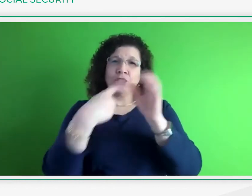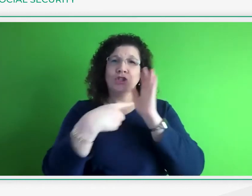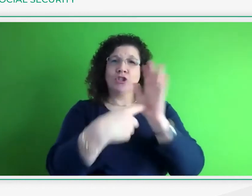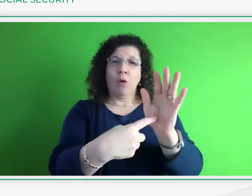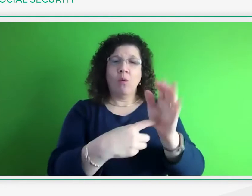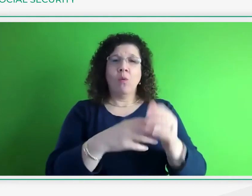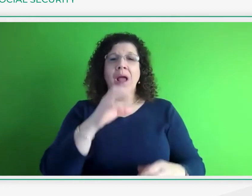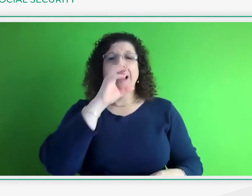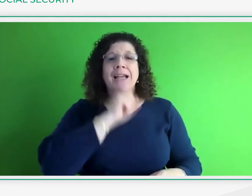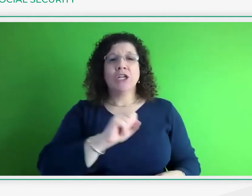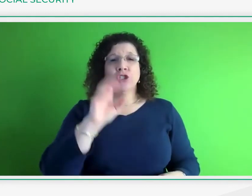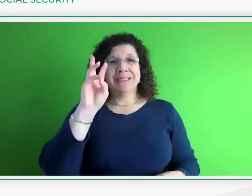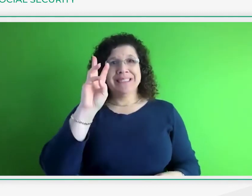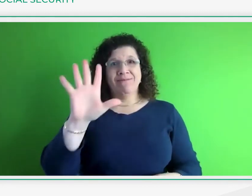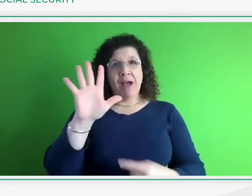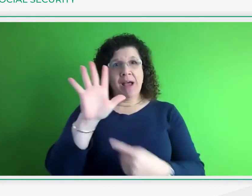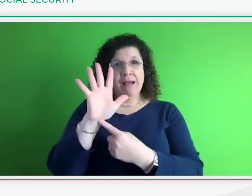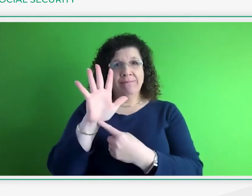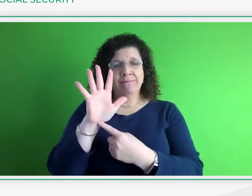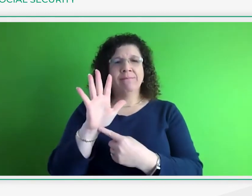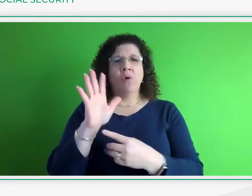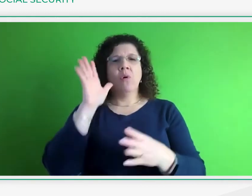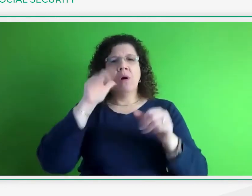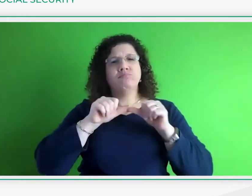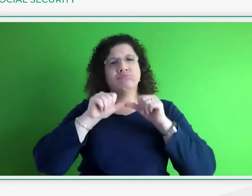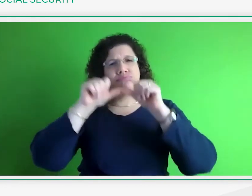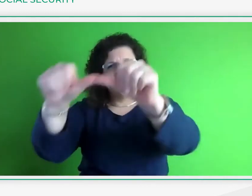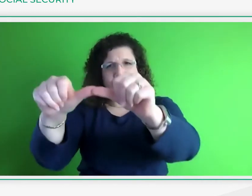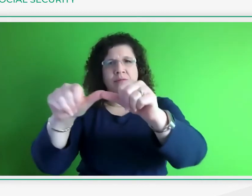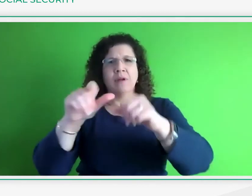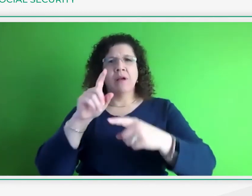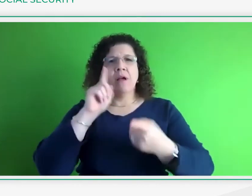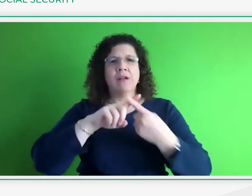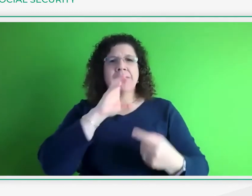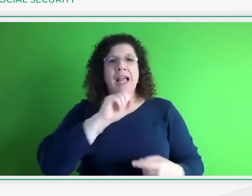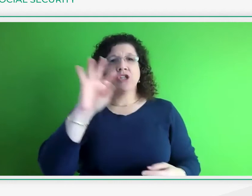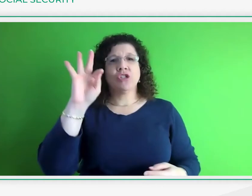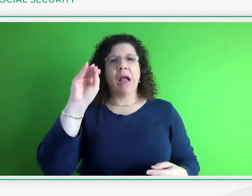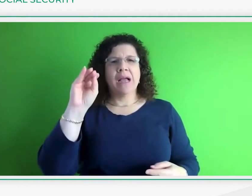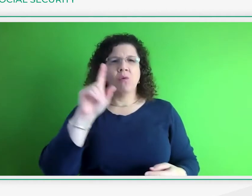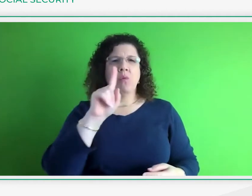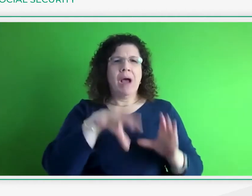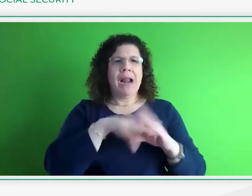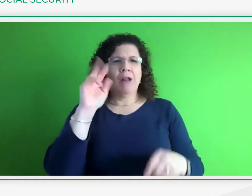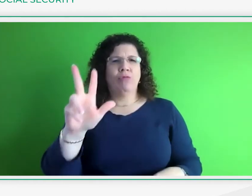But statistics show that at age 65, you'll continue, probably, to about the age